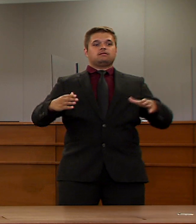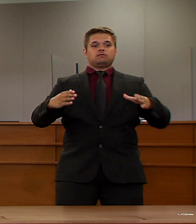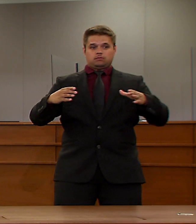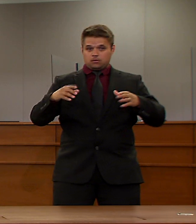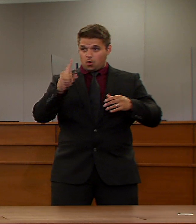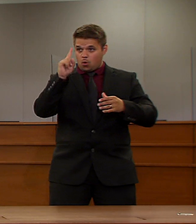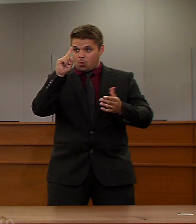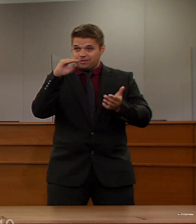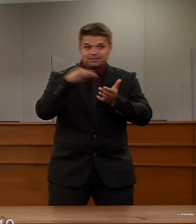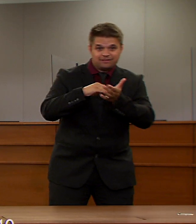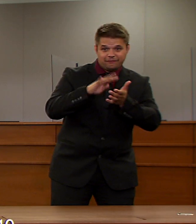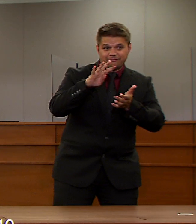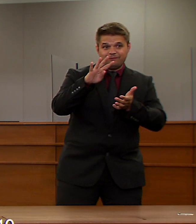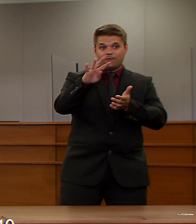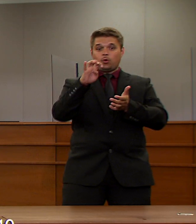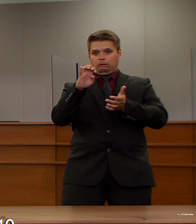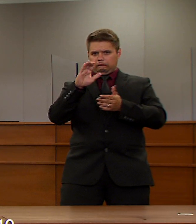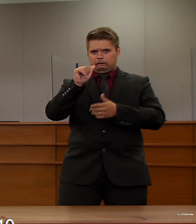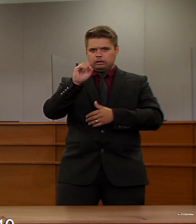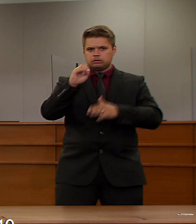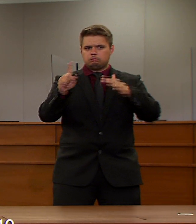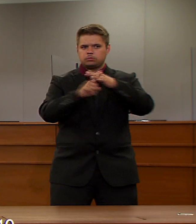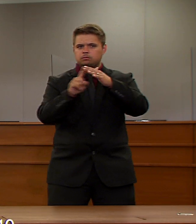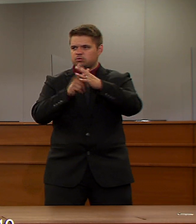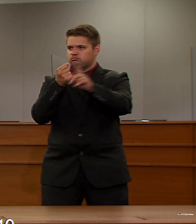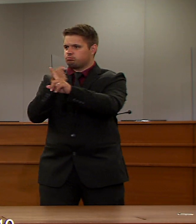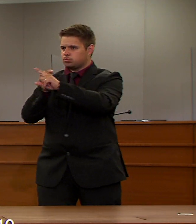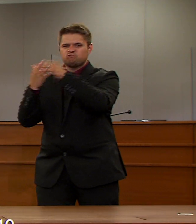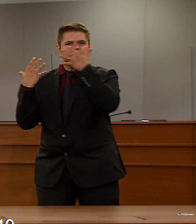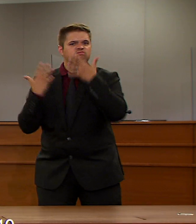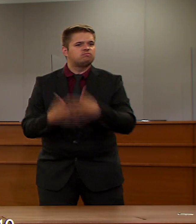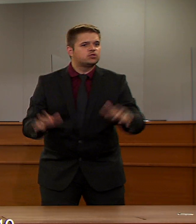Our rate of new cases per 100,000 population is now up to